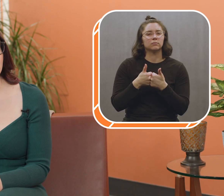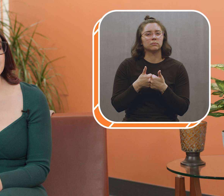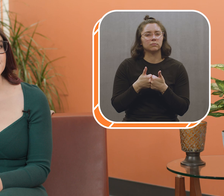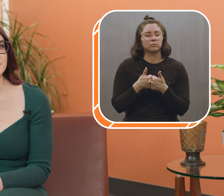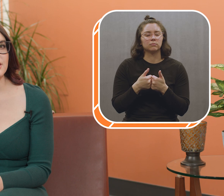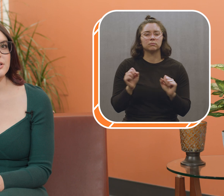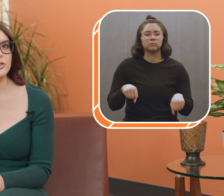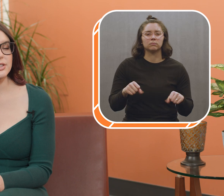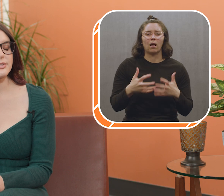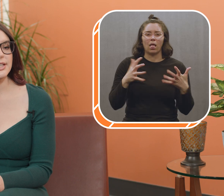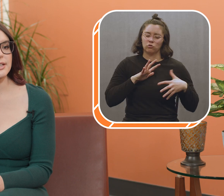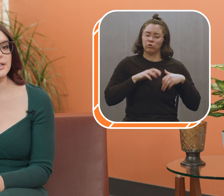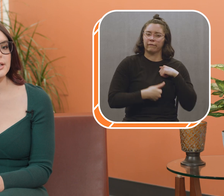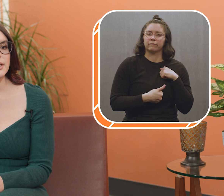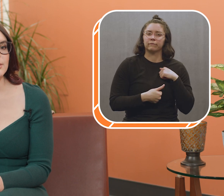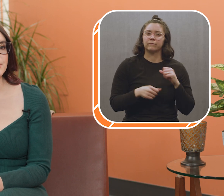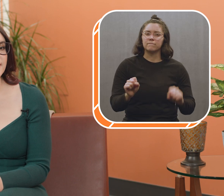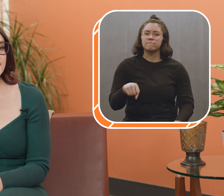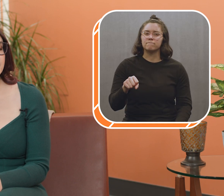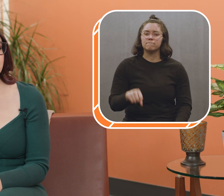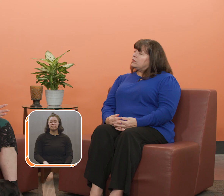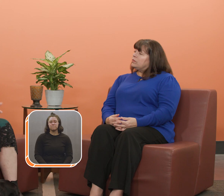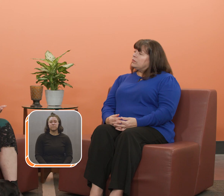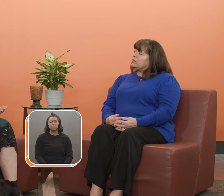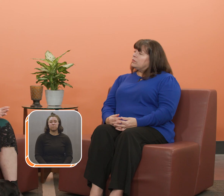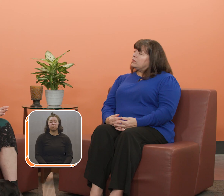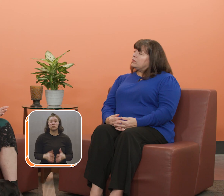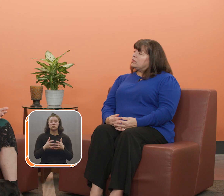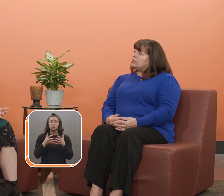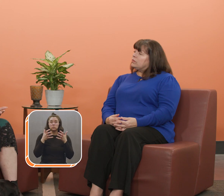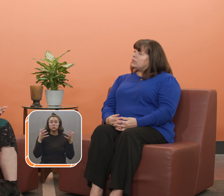I had to do a lot of grieving, but there was so much else